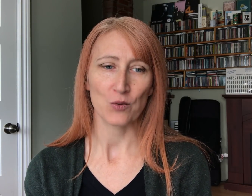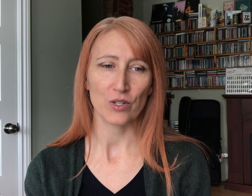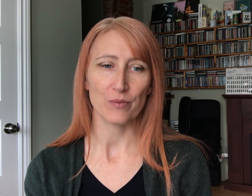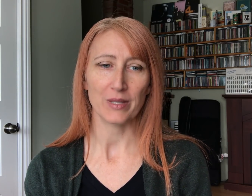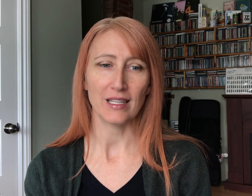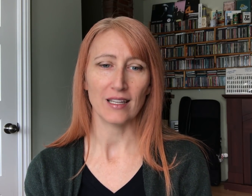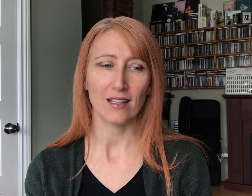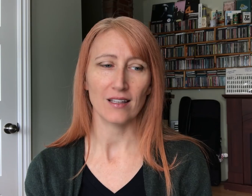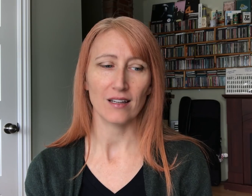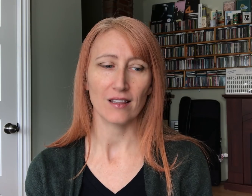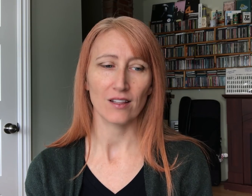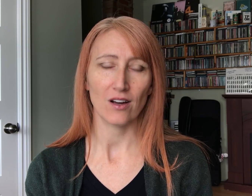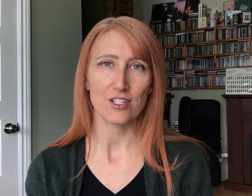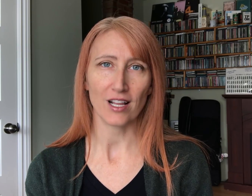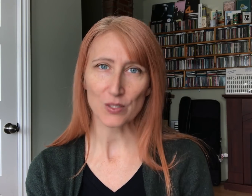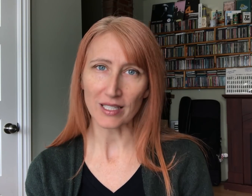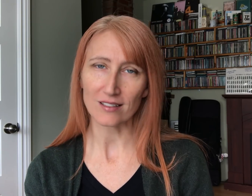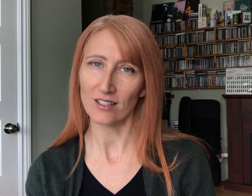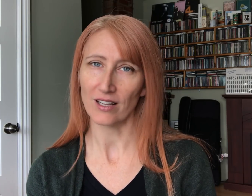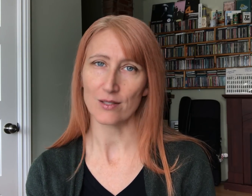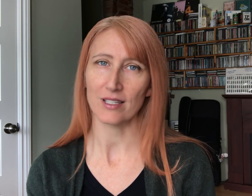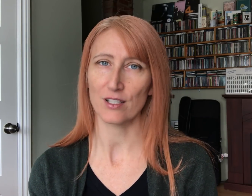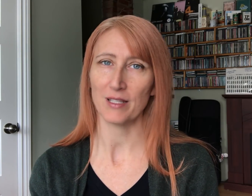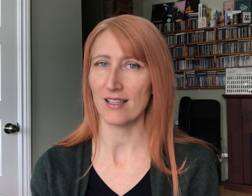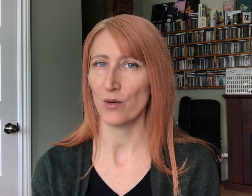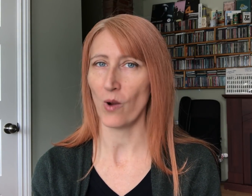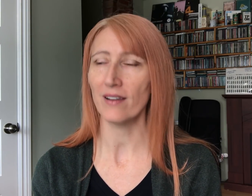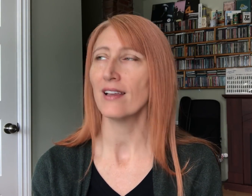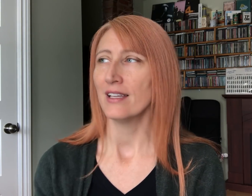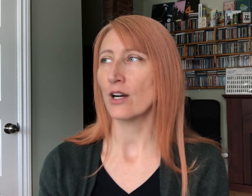we're beginning the launch next week so next week is gonna be lesson one.